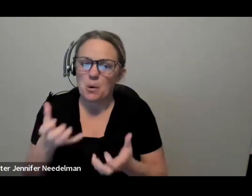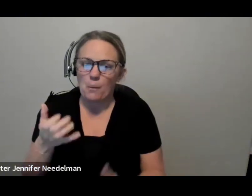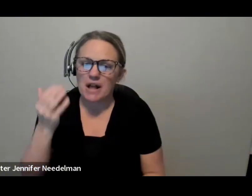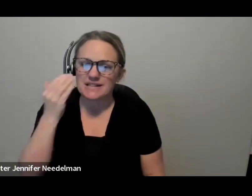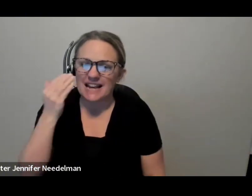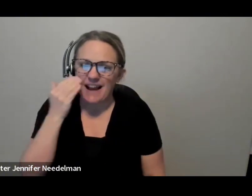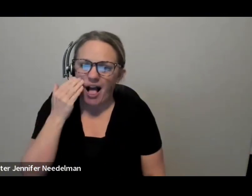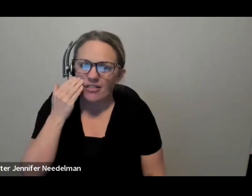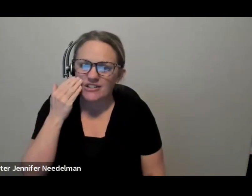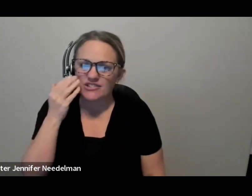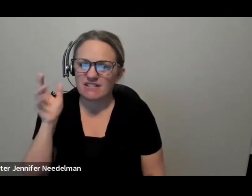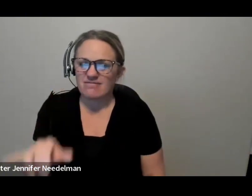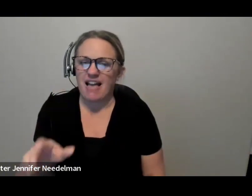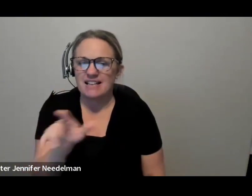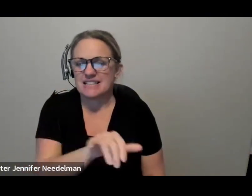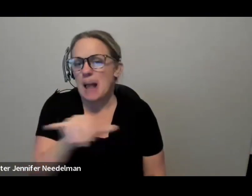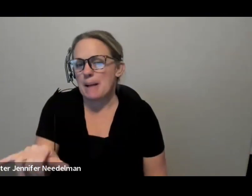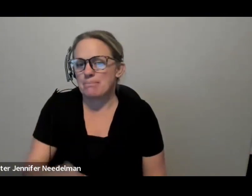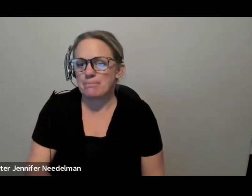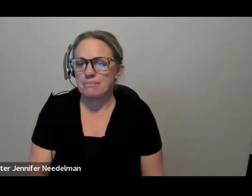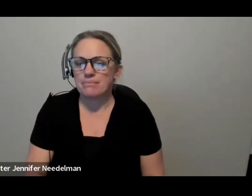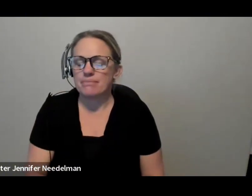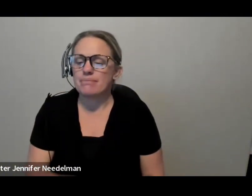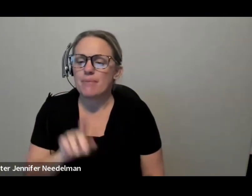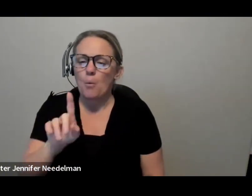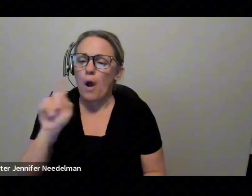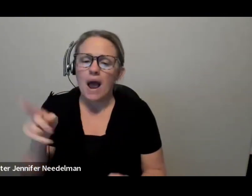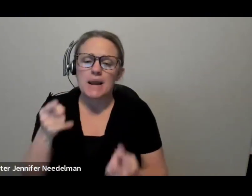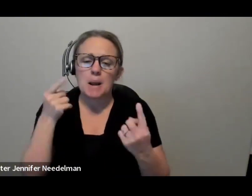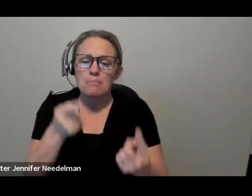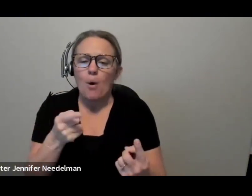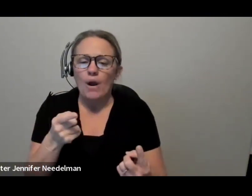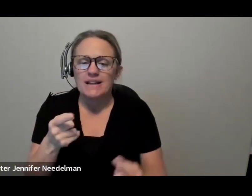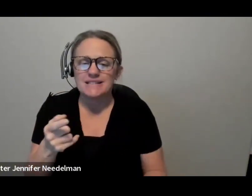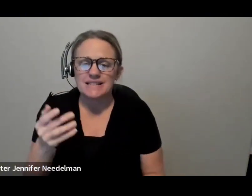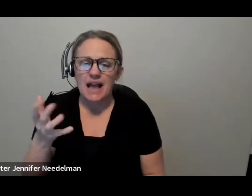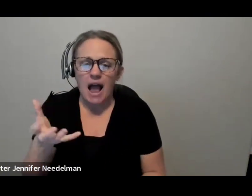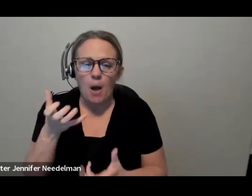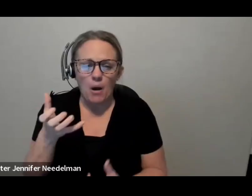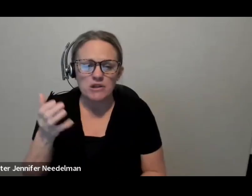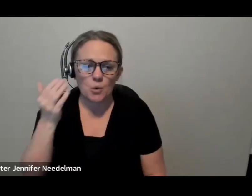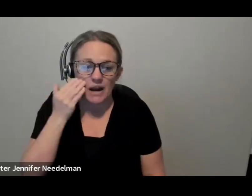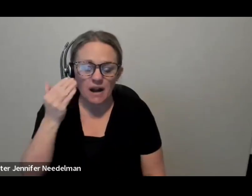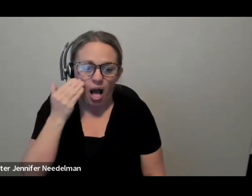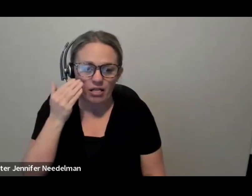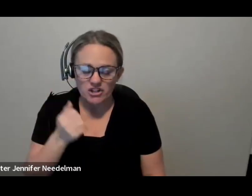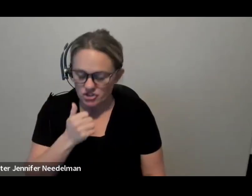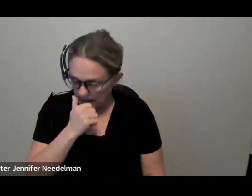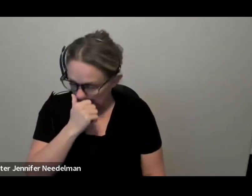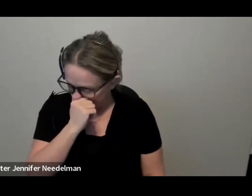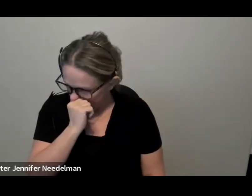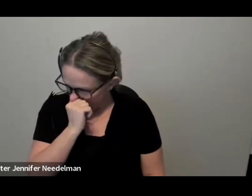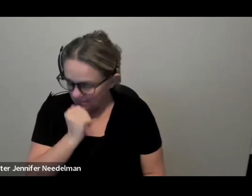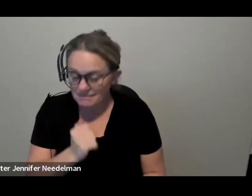But I also wanna bring up one point and just acknowledge that honestly in my opinion, this is my heartache.